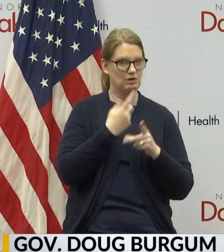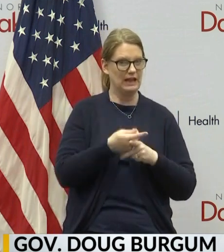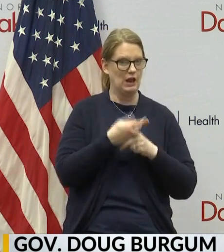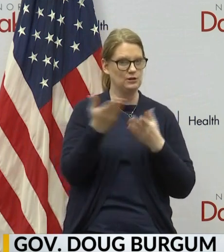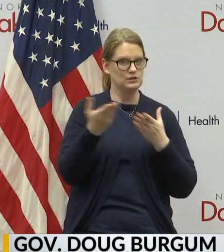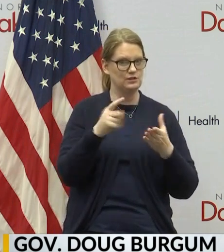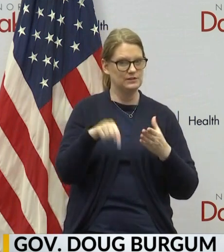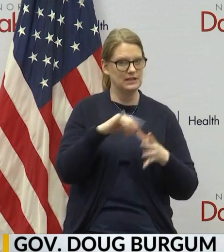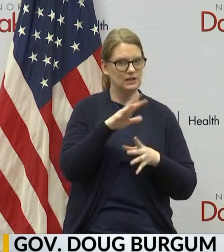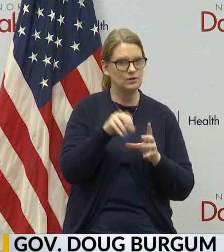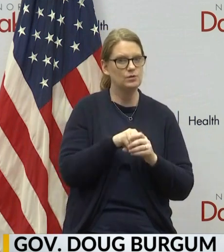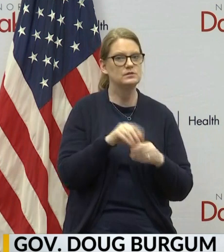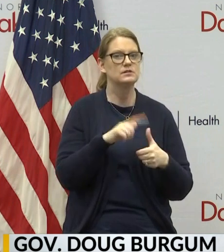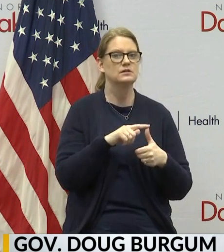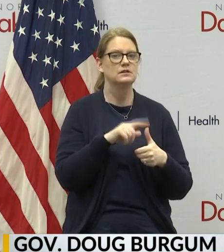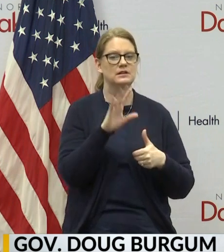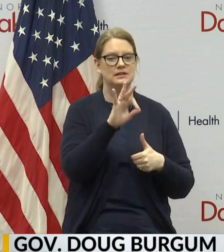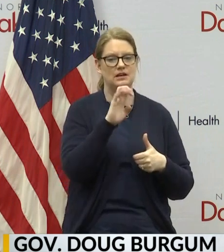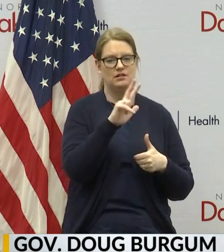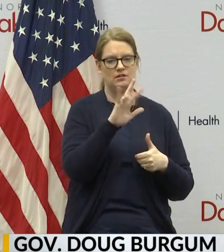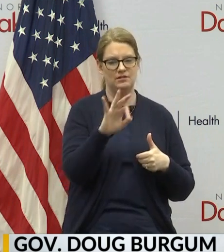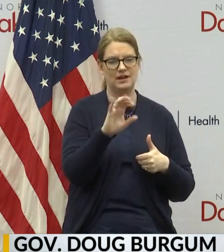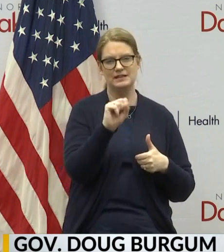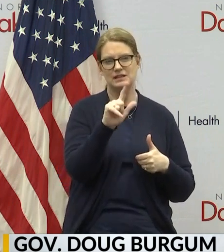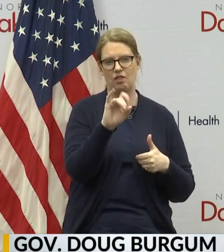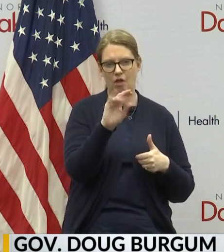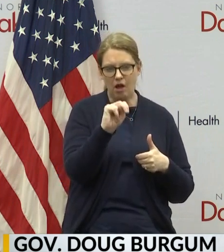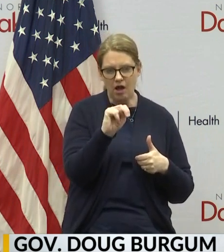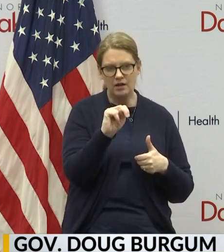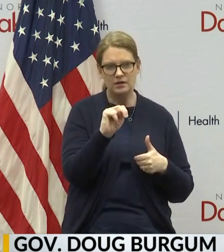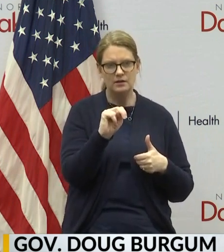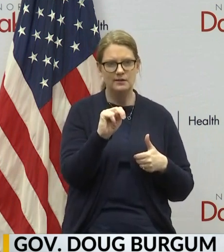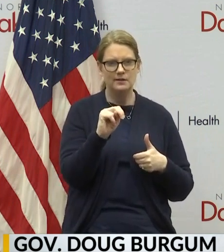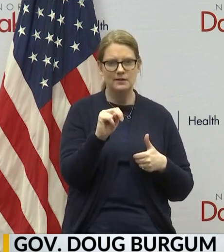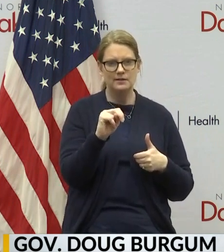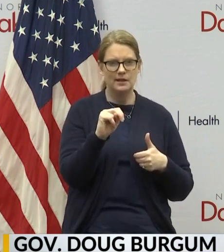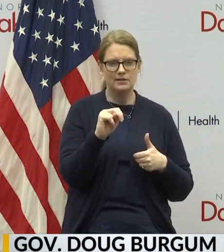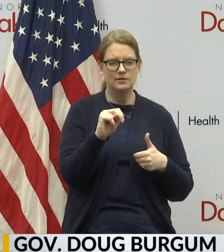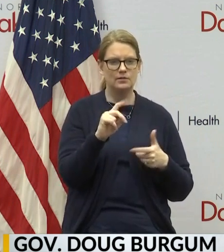CARE SERVICES IN OUR STATE, OVER 8,500 INDIVIDUALS ARE LICENSED TO PROVIDE PERSONAL CARE